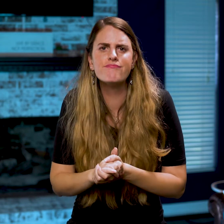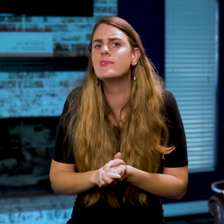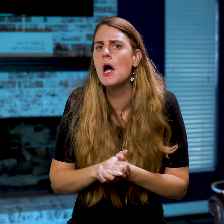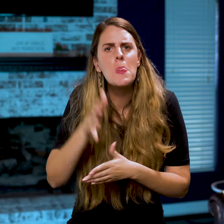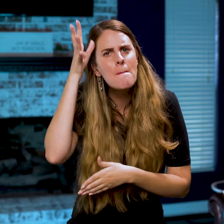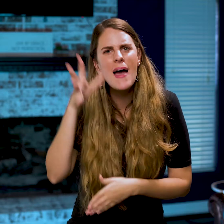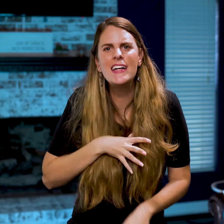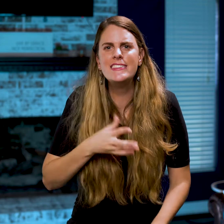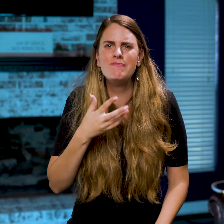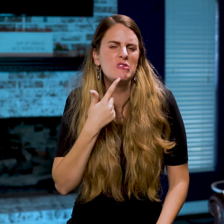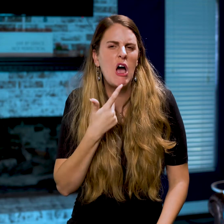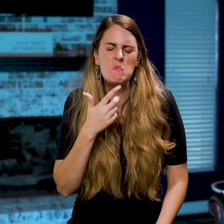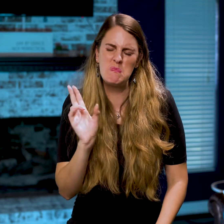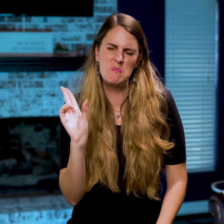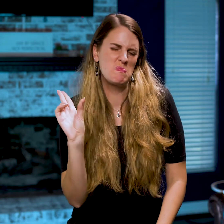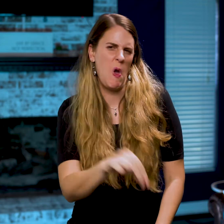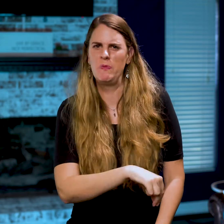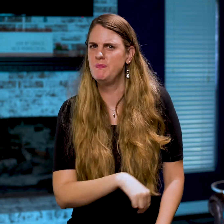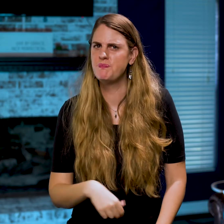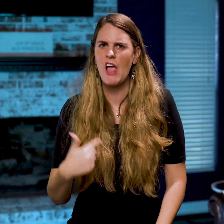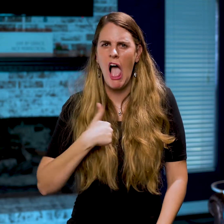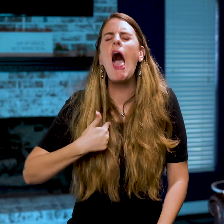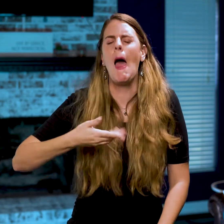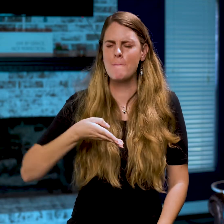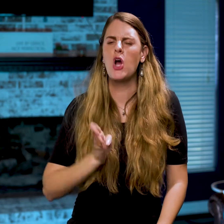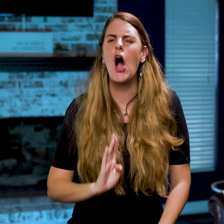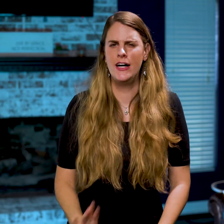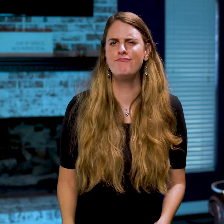and the man basically says, “Nope. I’m God.”